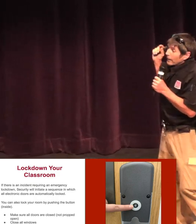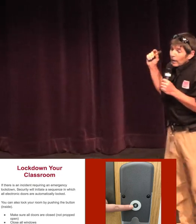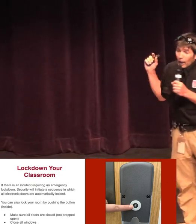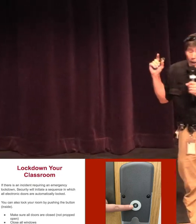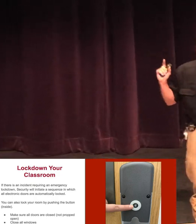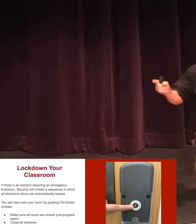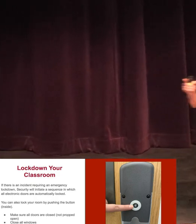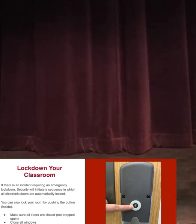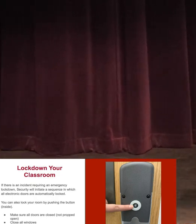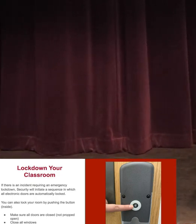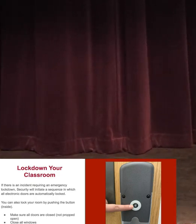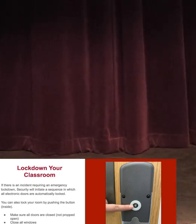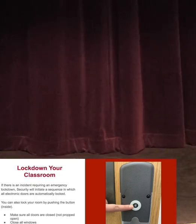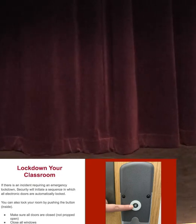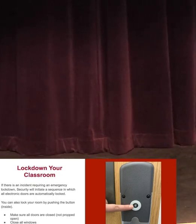you need to